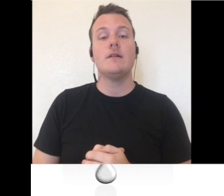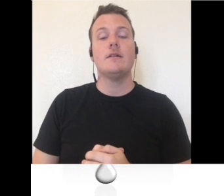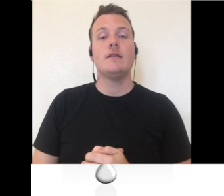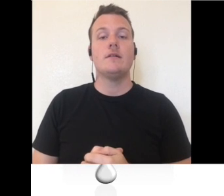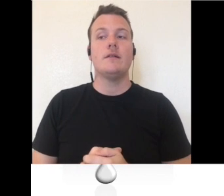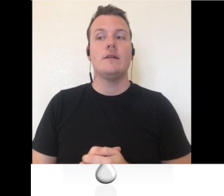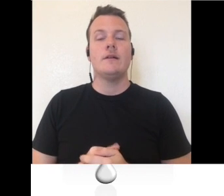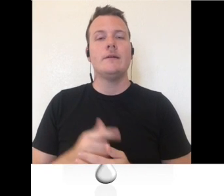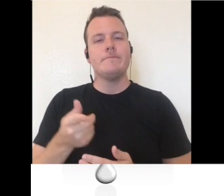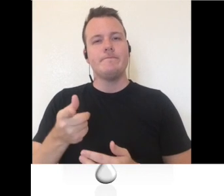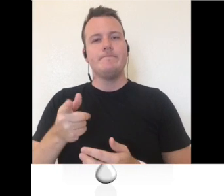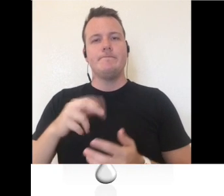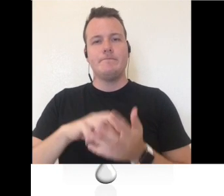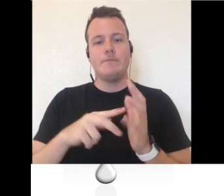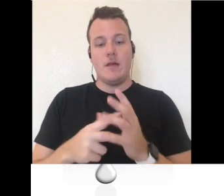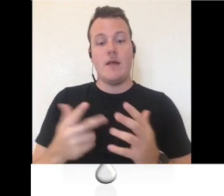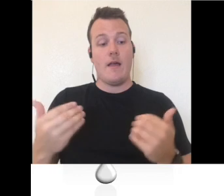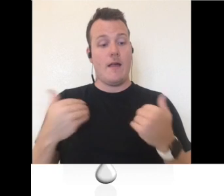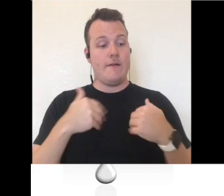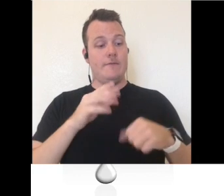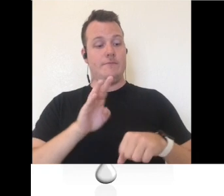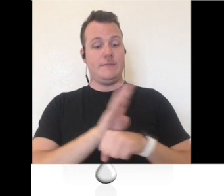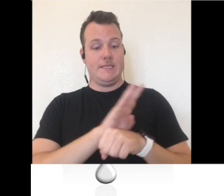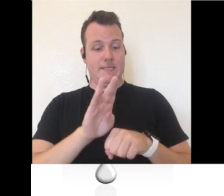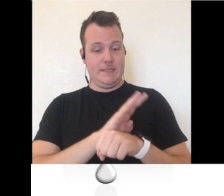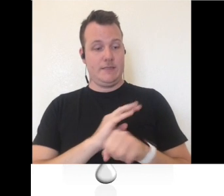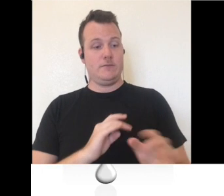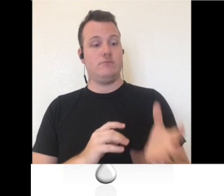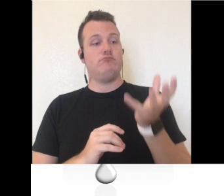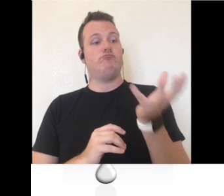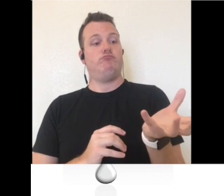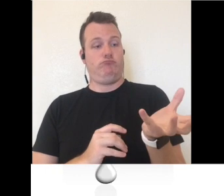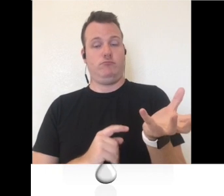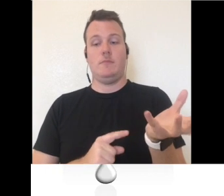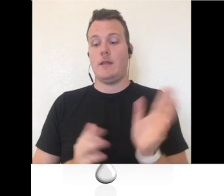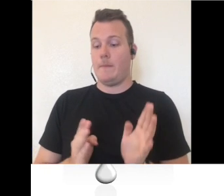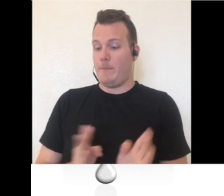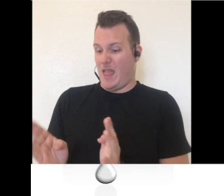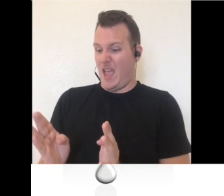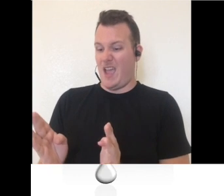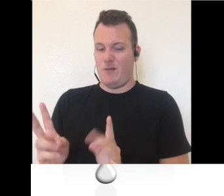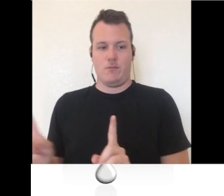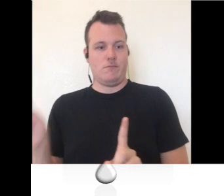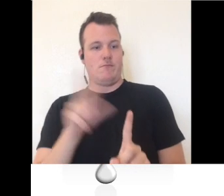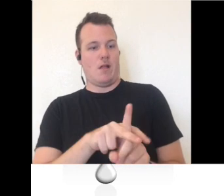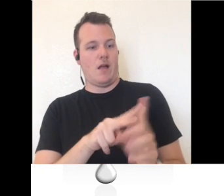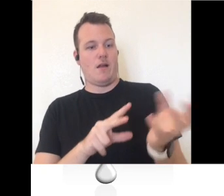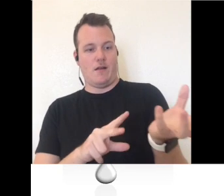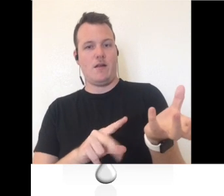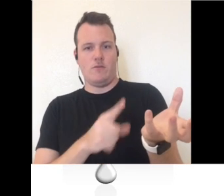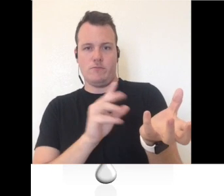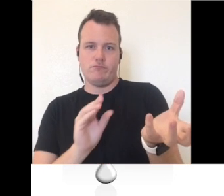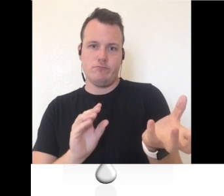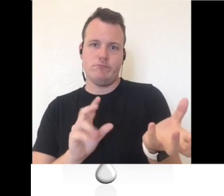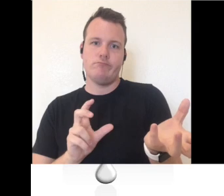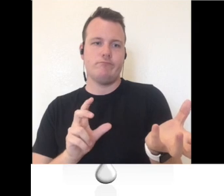your practice as well. It allows you to take an existing business and use the